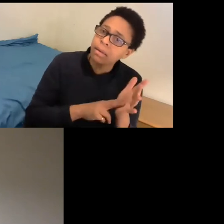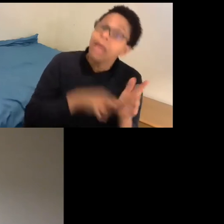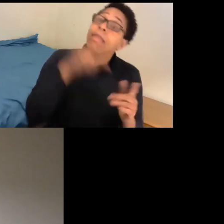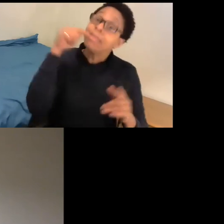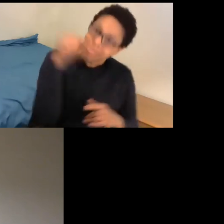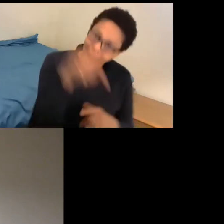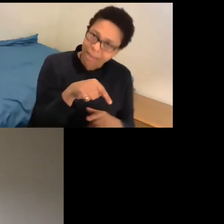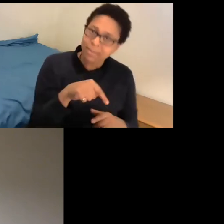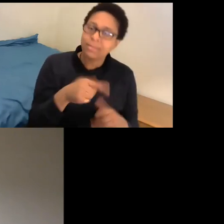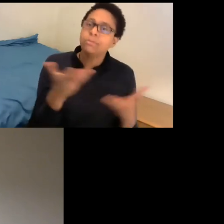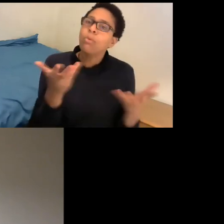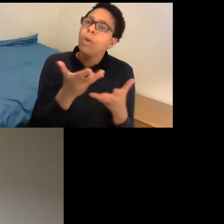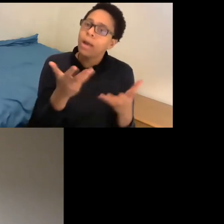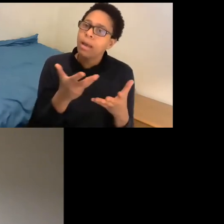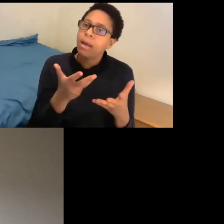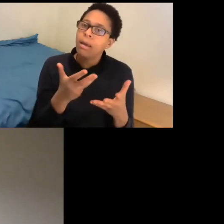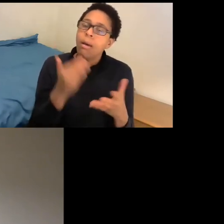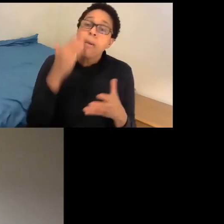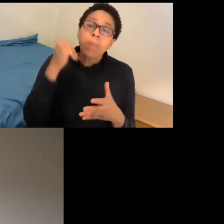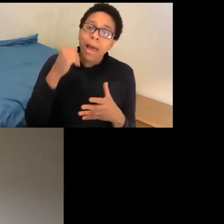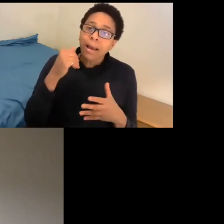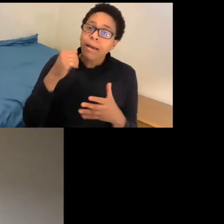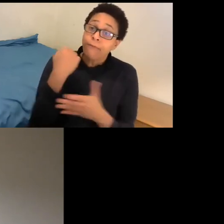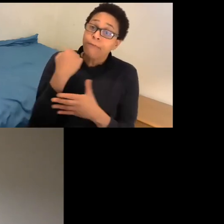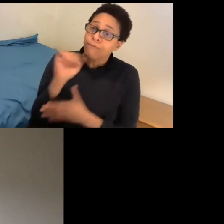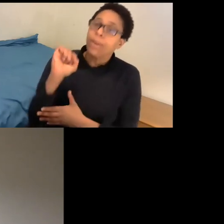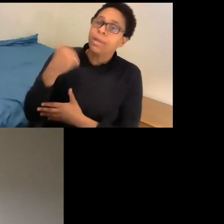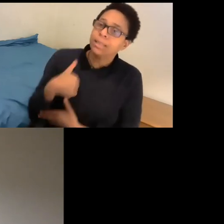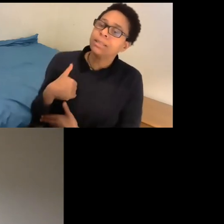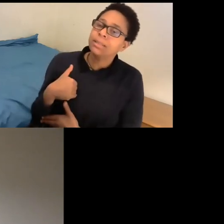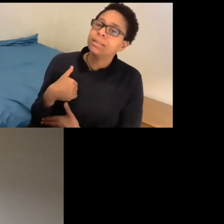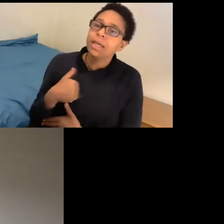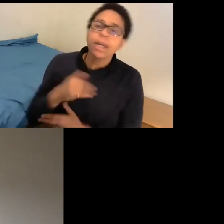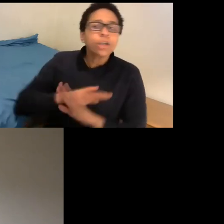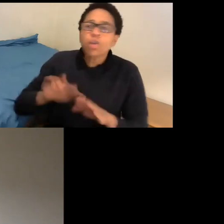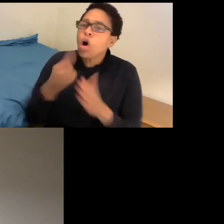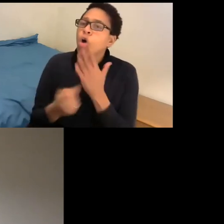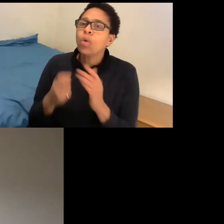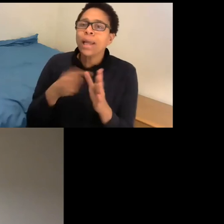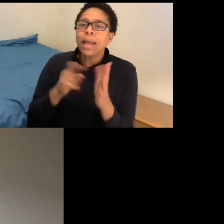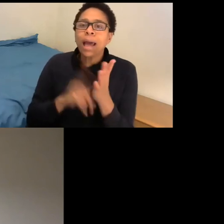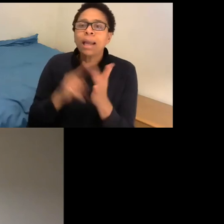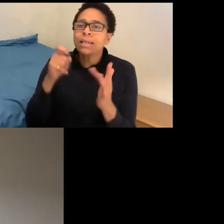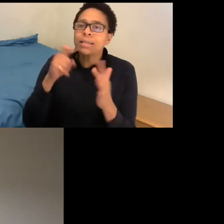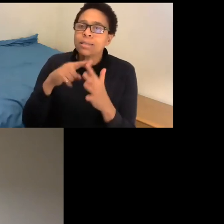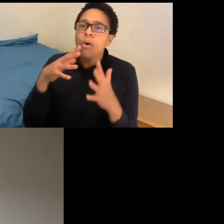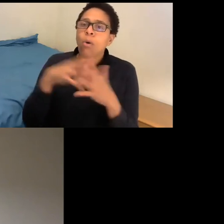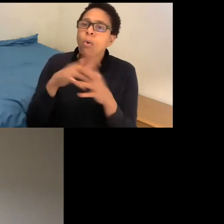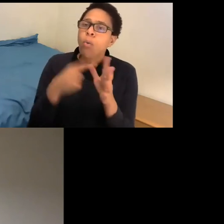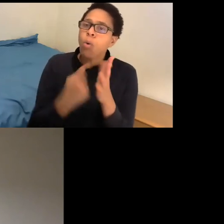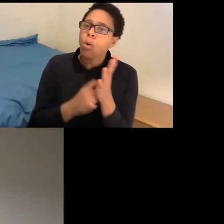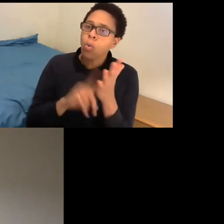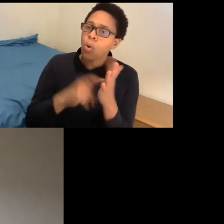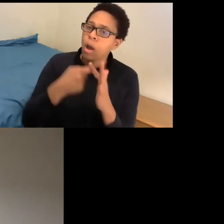resides. Also, right? It's not just in Alice Walker, it's not just in Toni Morrison, it is in Aretha Franklin. It is in